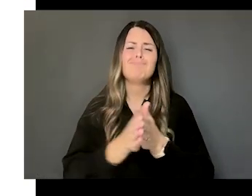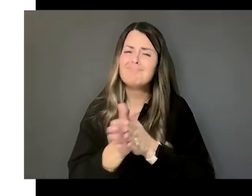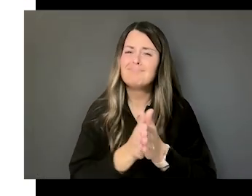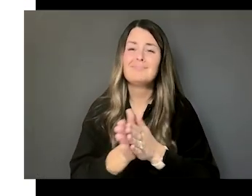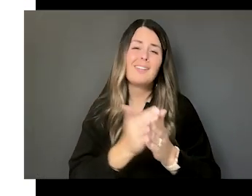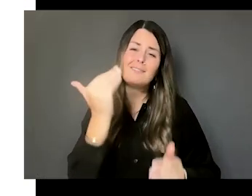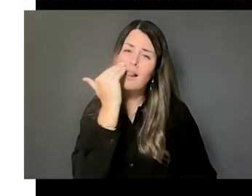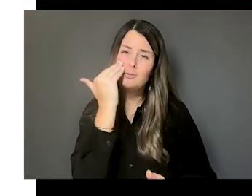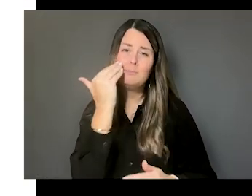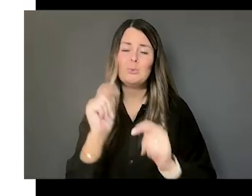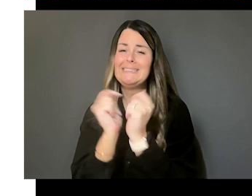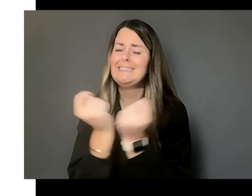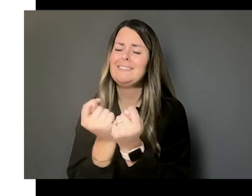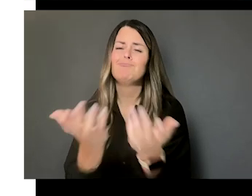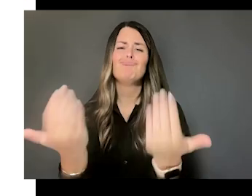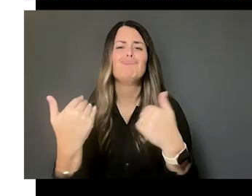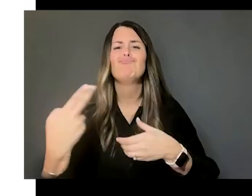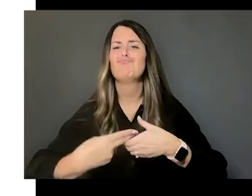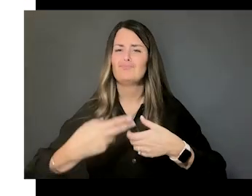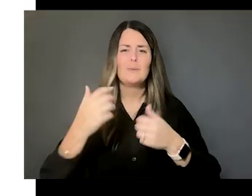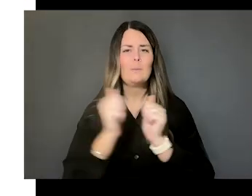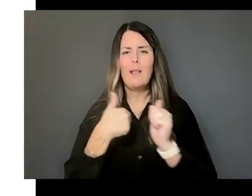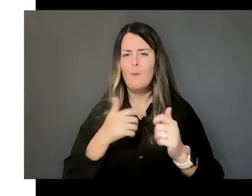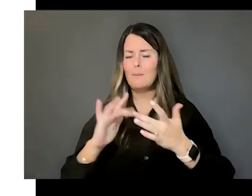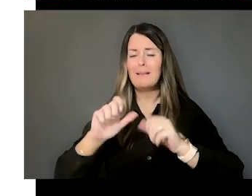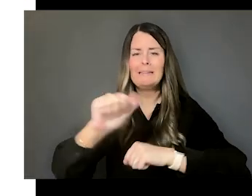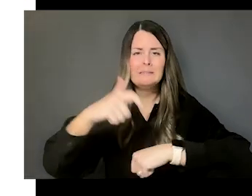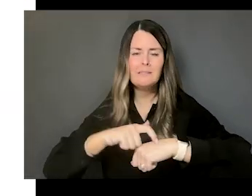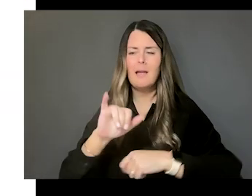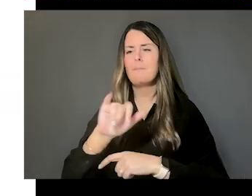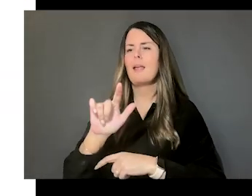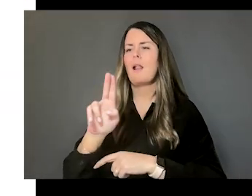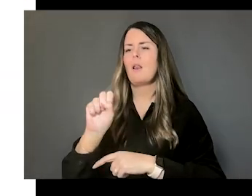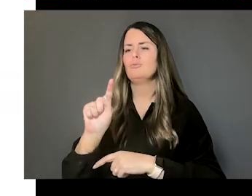You can visit our website at any time at illustrativemathematics.org.